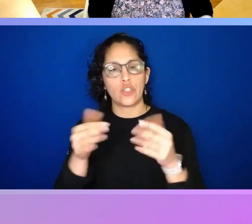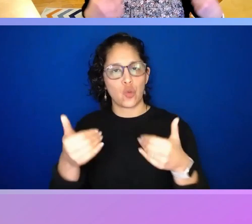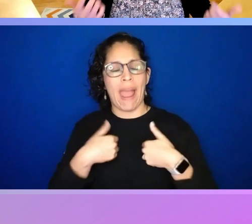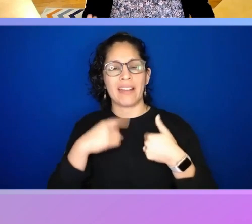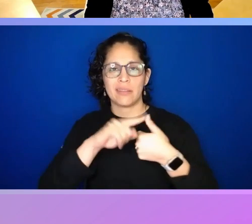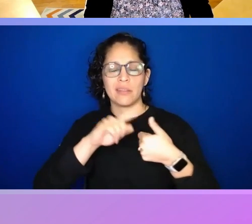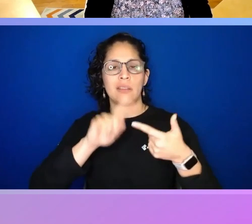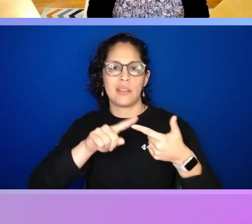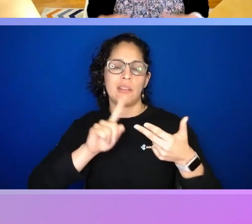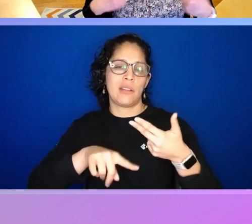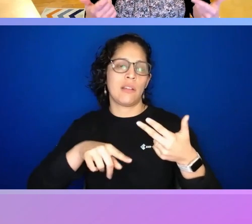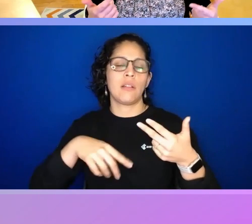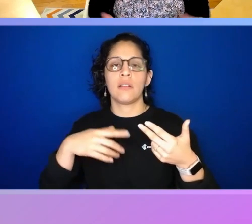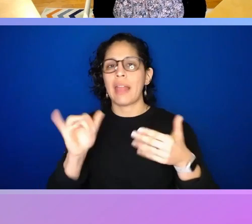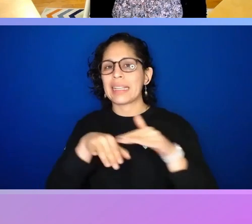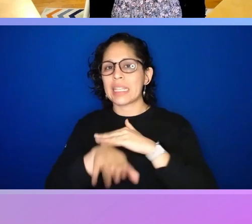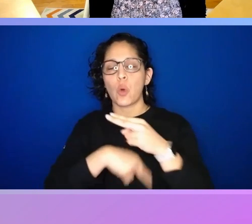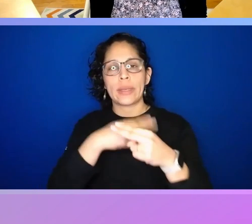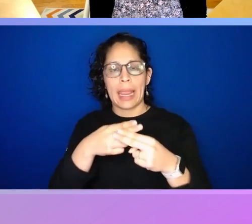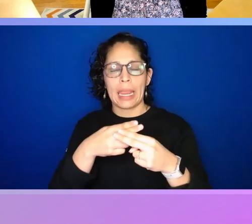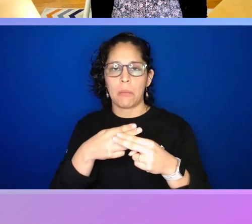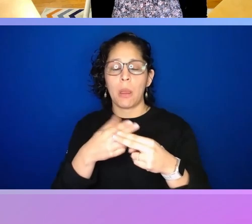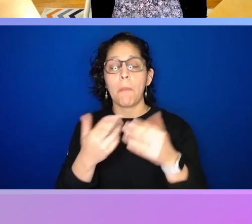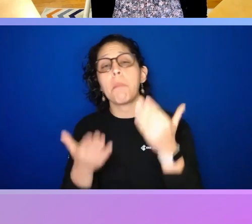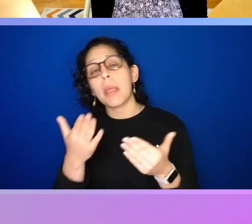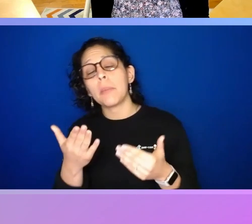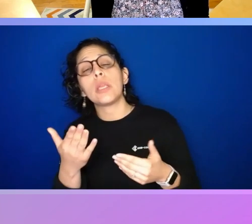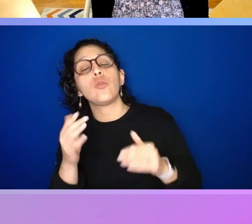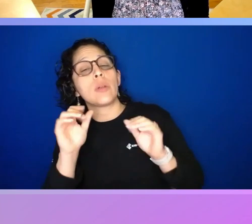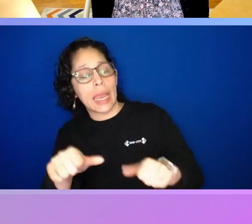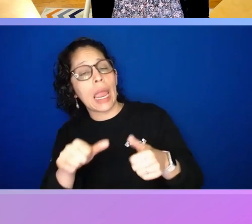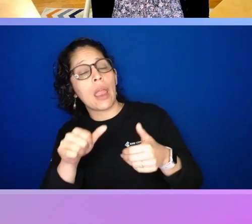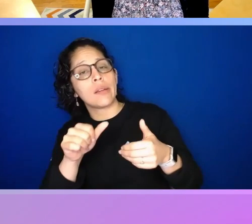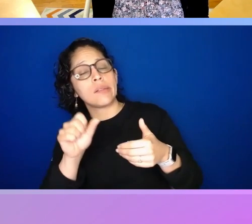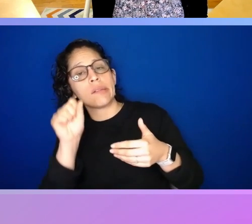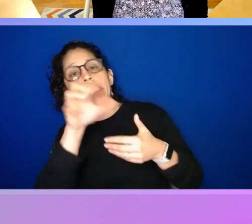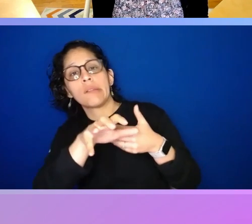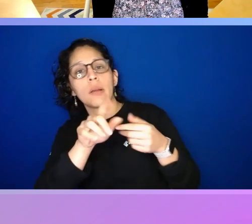have a uptrend. So 25% in 2019 and now 27.2. It's a